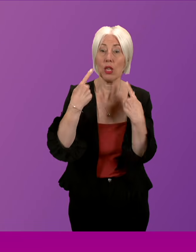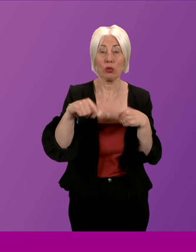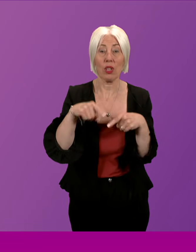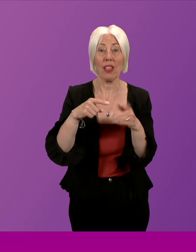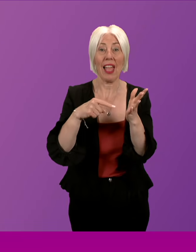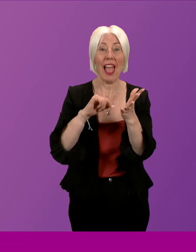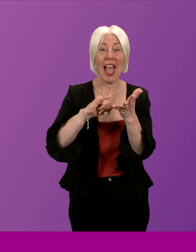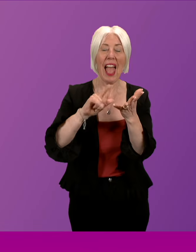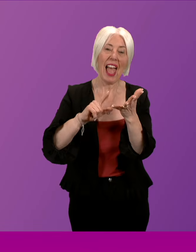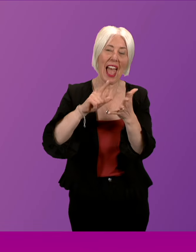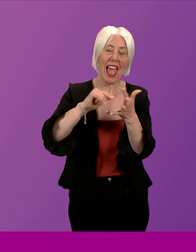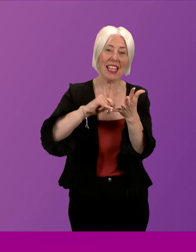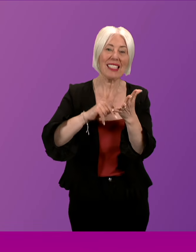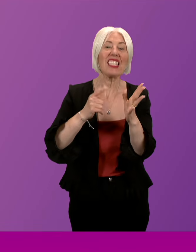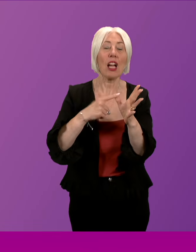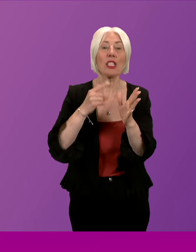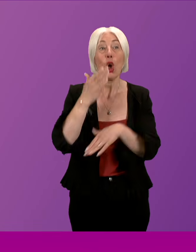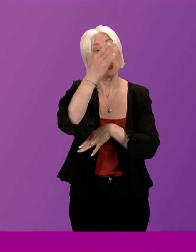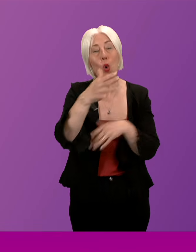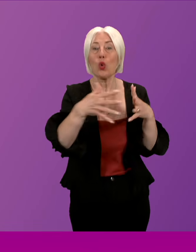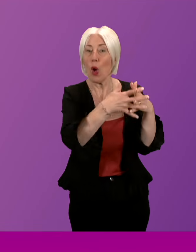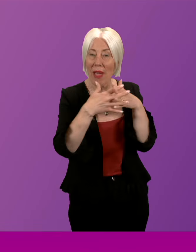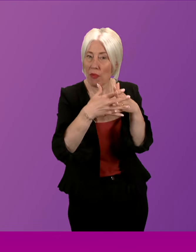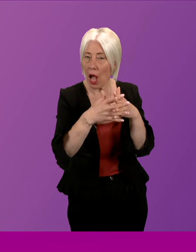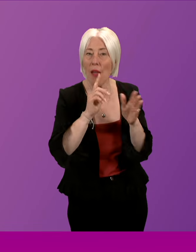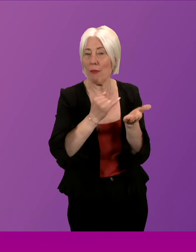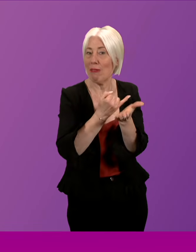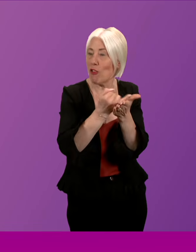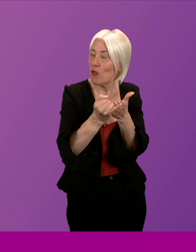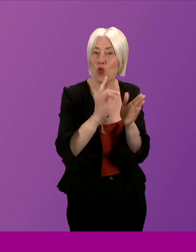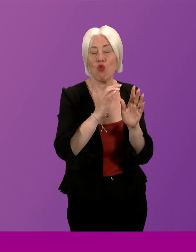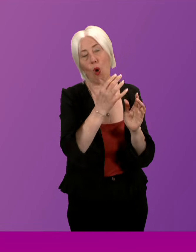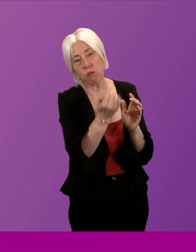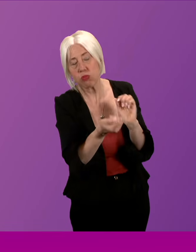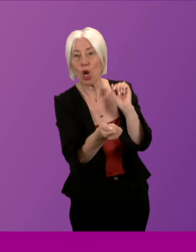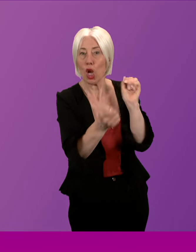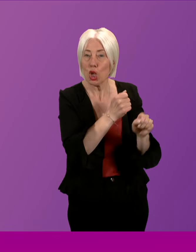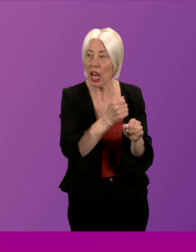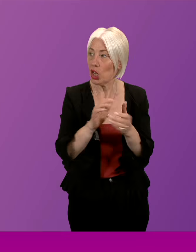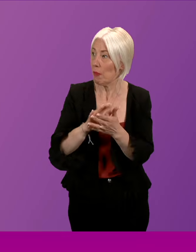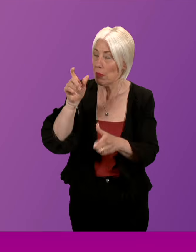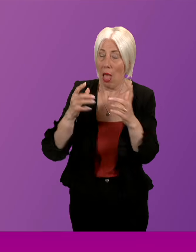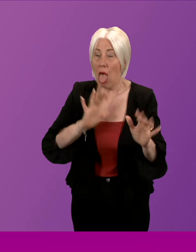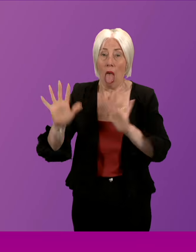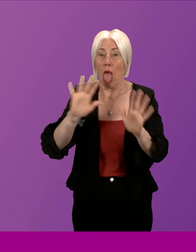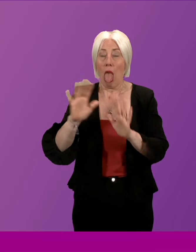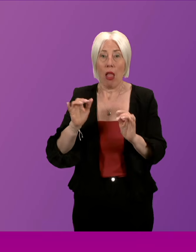Government, forcing them to jump through new hoops or even travel for emergency appointments at the US embassy in London. With thousands of Scots, including many in Coatbridge and Chryston, due